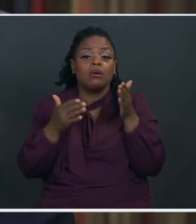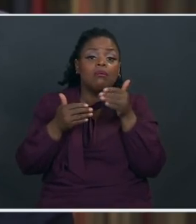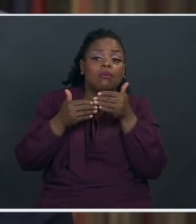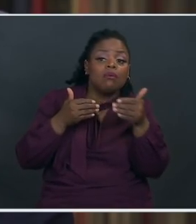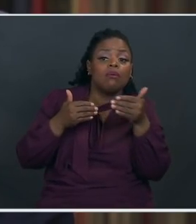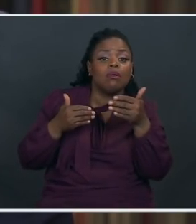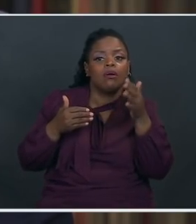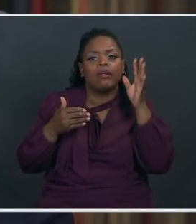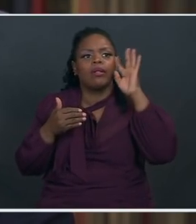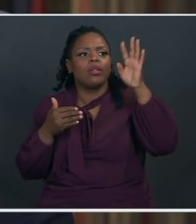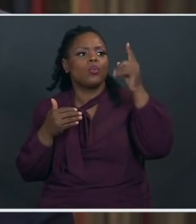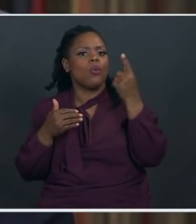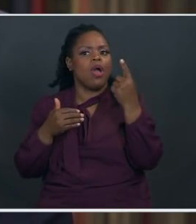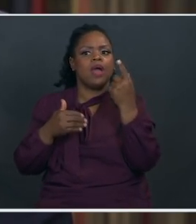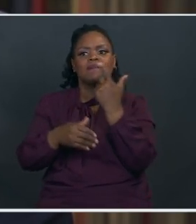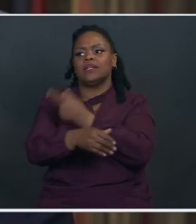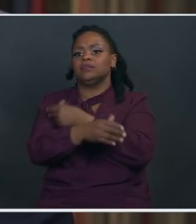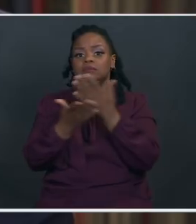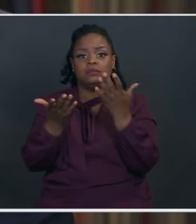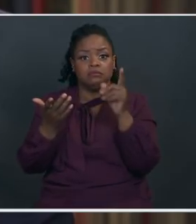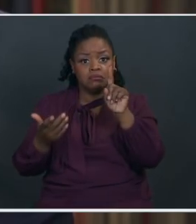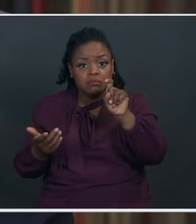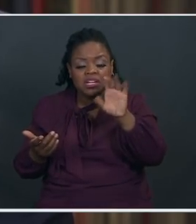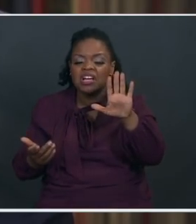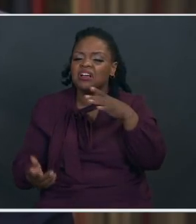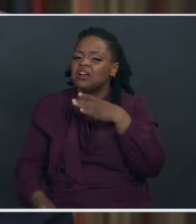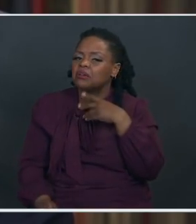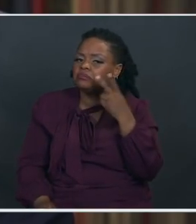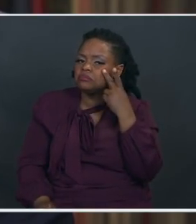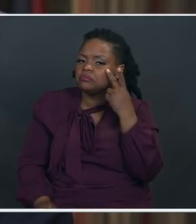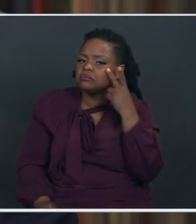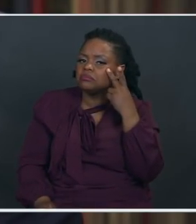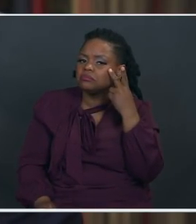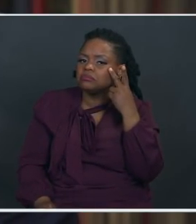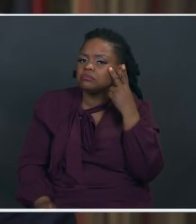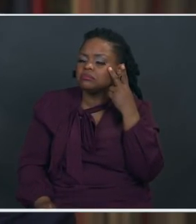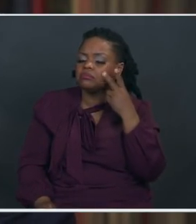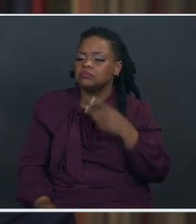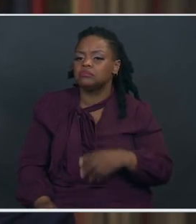Our plan will be to make sure that we prepare for as many contingencies as exist.